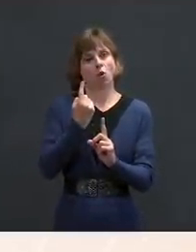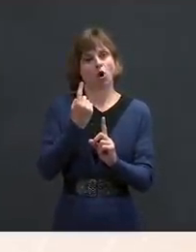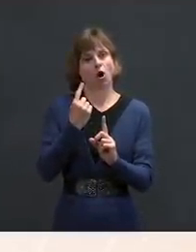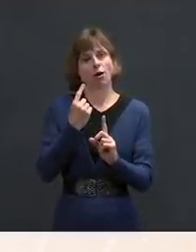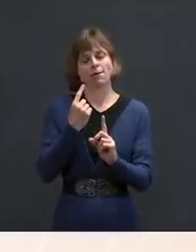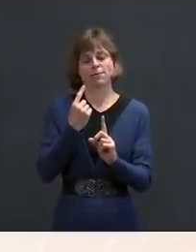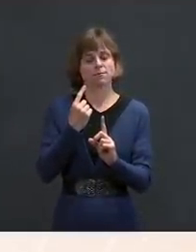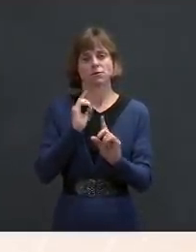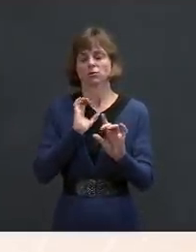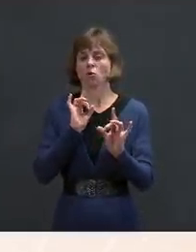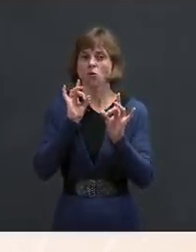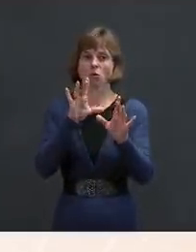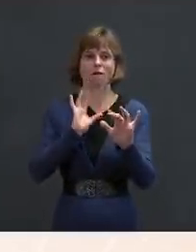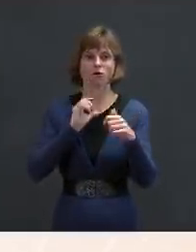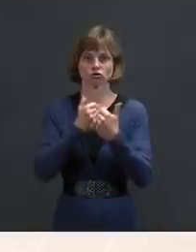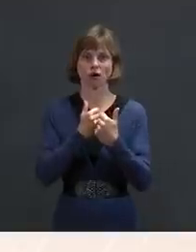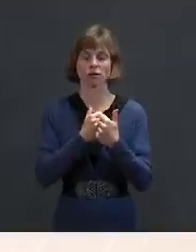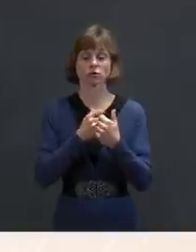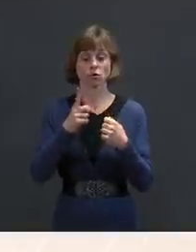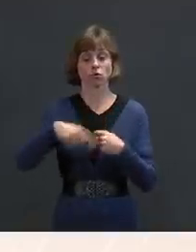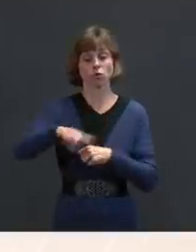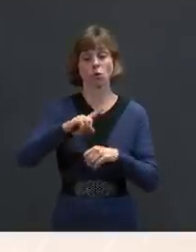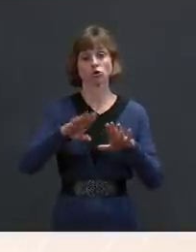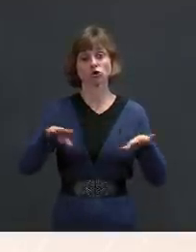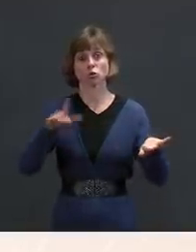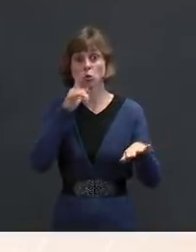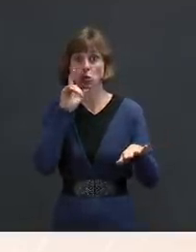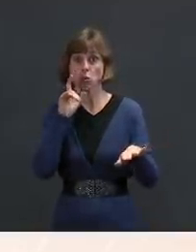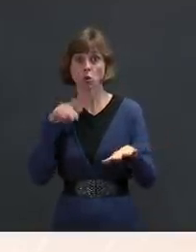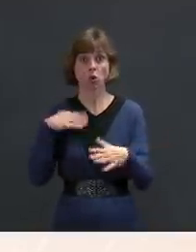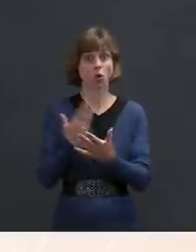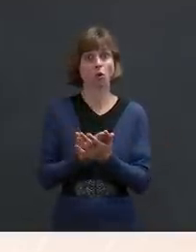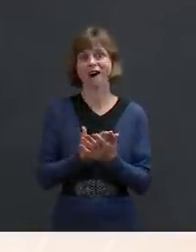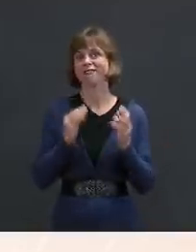about the handling of unaccompanied children. And let me just explain the process, if I may.